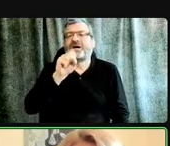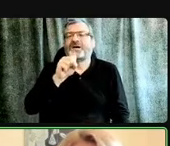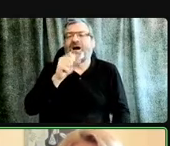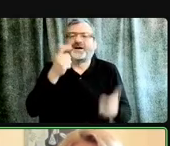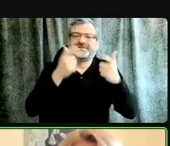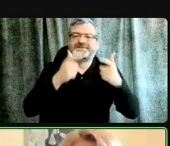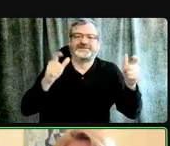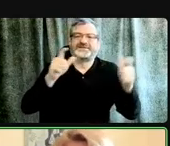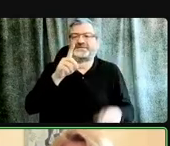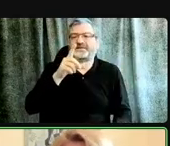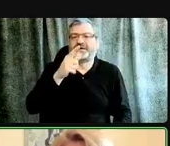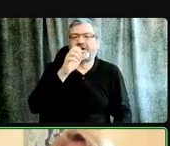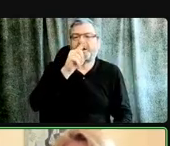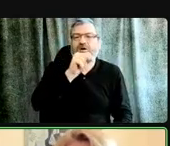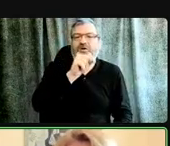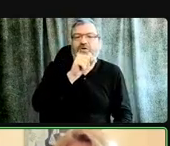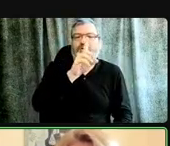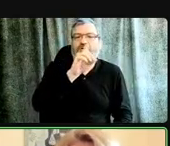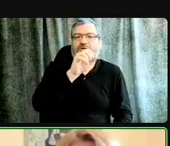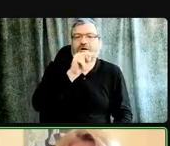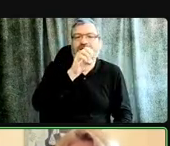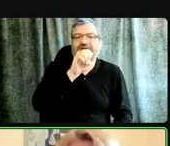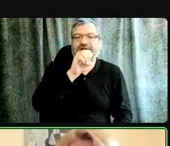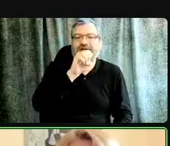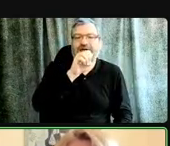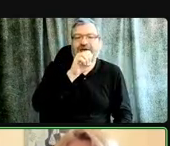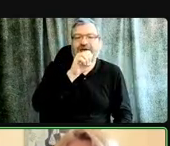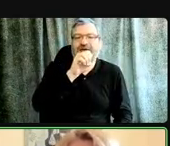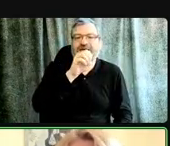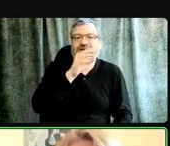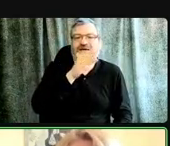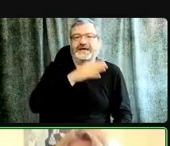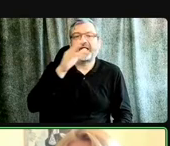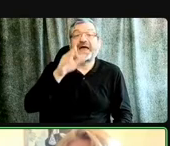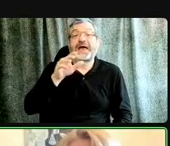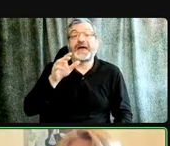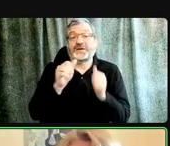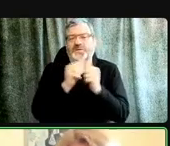who is actually a docent at another Museum who decided to come by and visit.